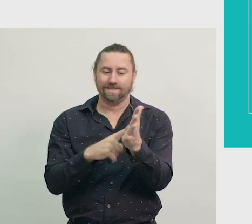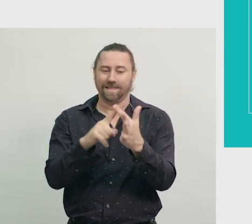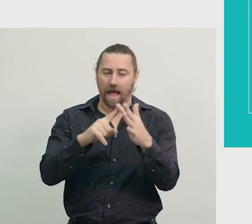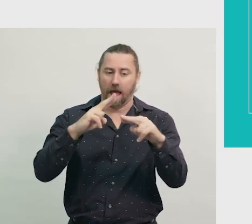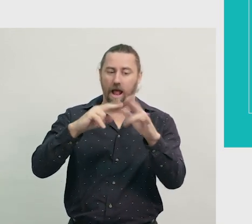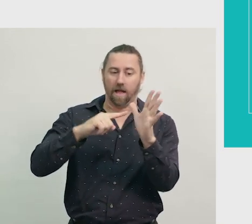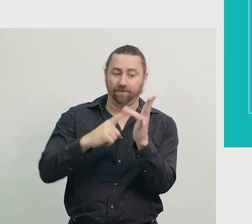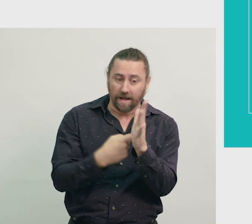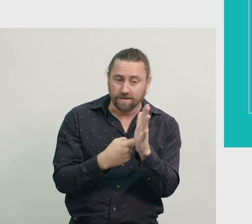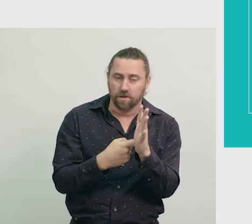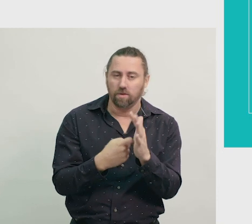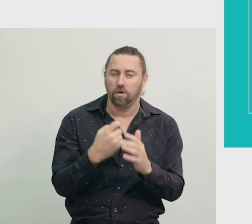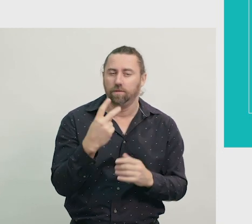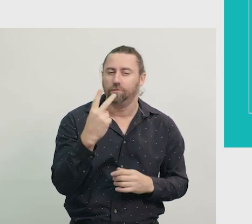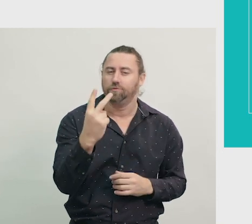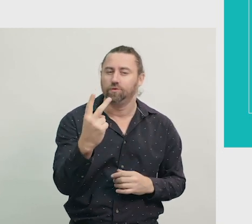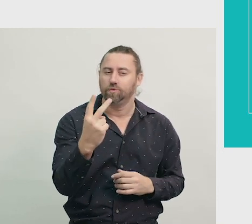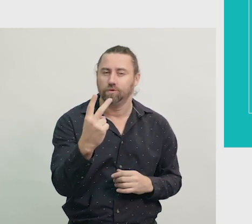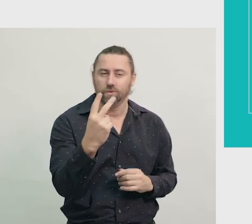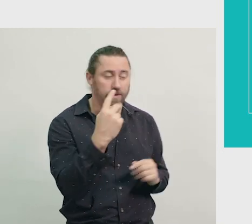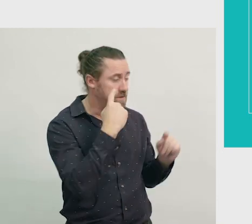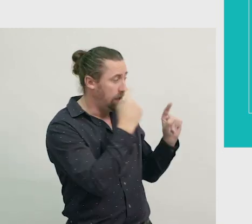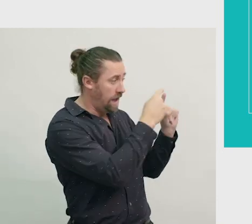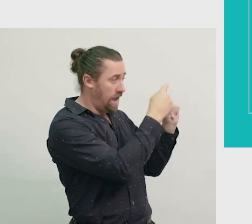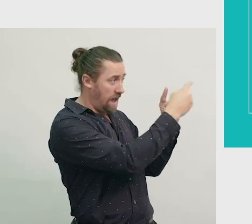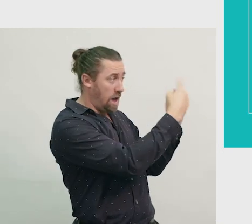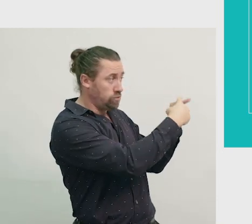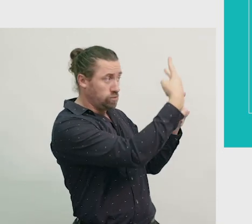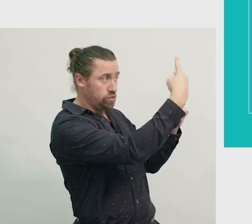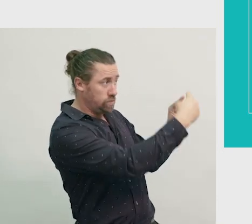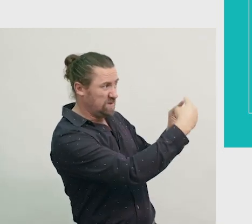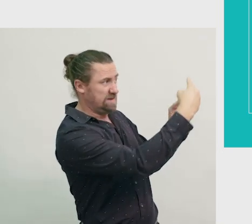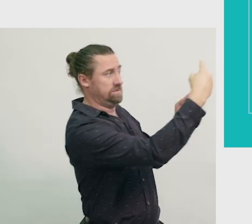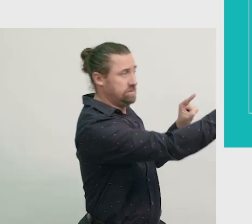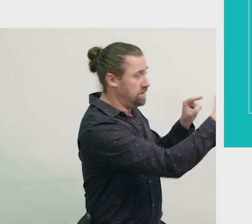because each side of the new shape is 2 times the size of the original shape,